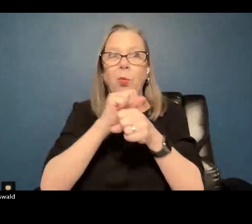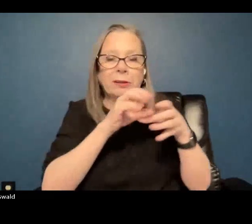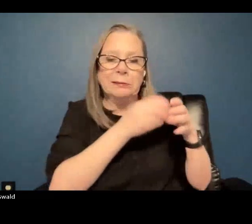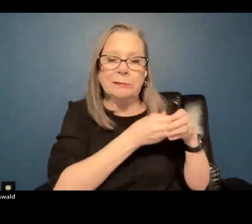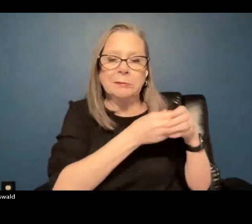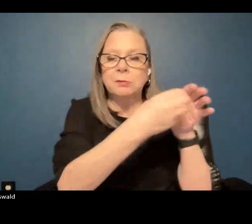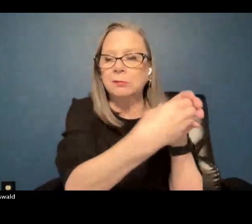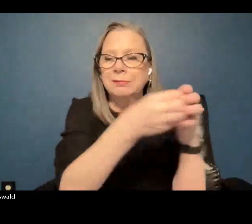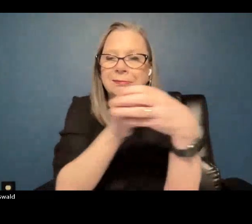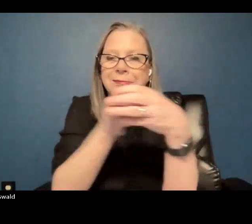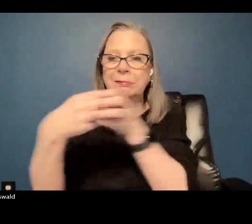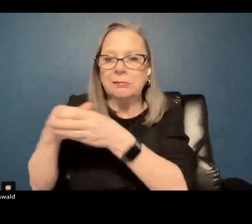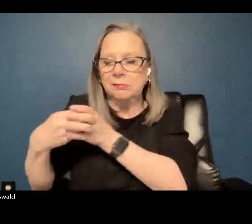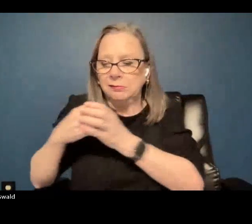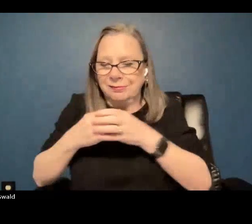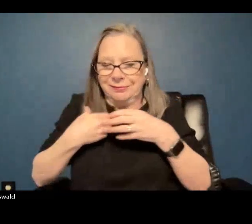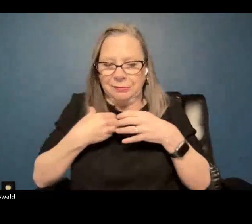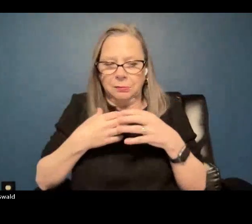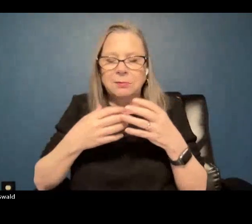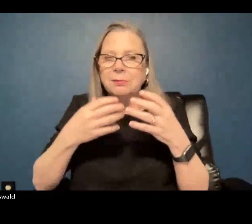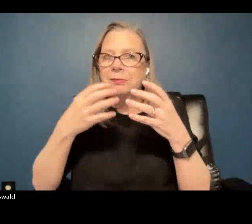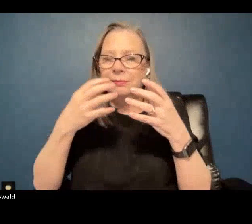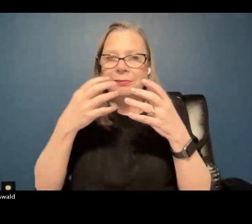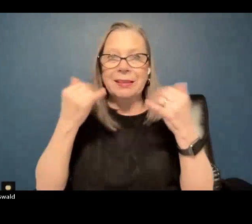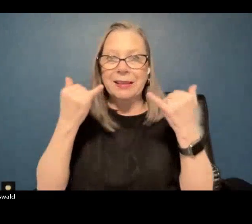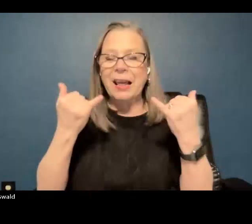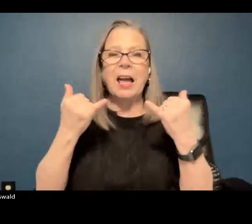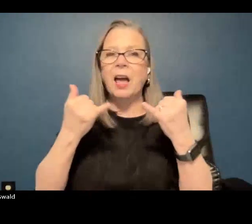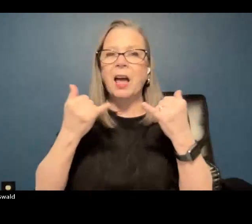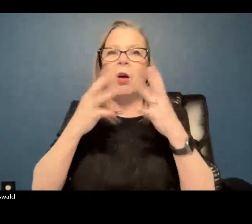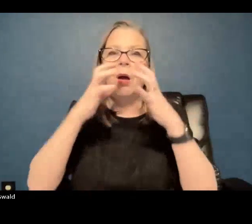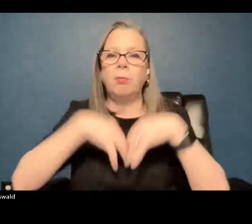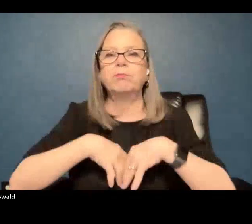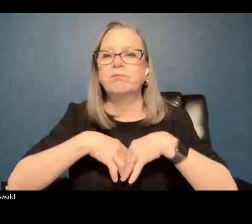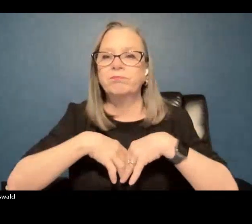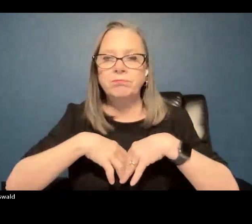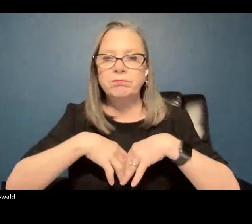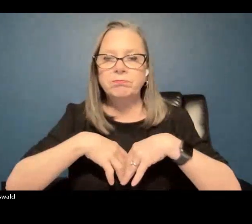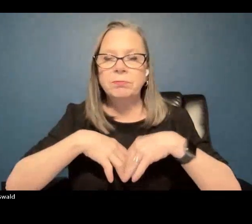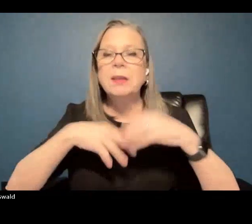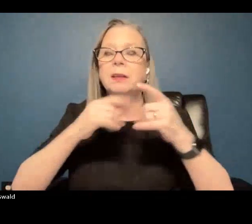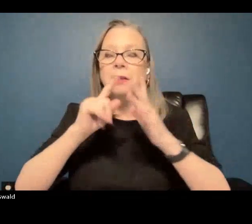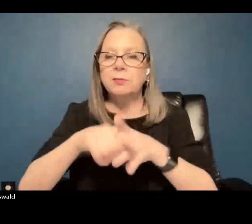And that was just the start of eliminating those, those silos and creating collaborative partnerships with each other.